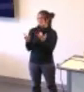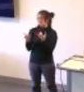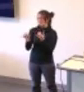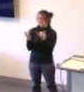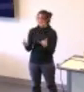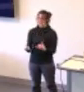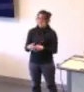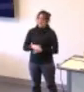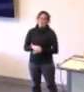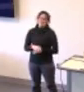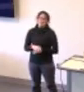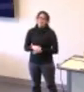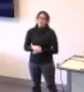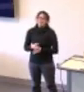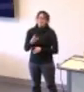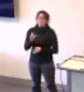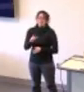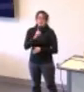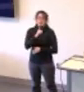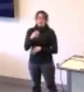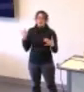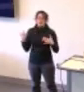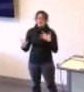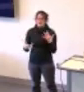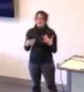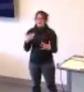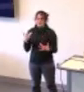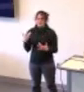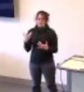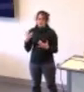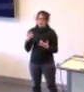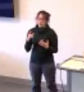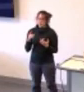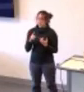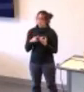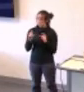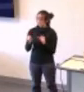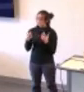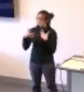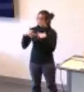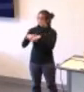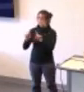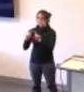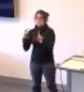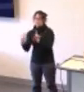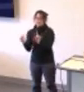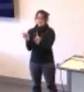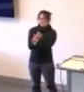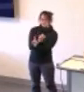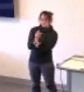And it really is exciting to be able to integrate perspectives that are left out of conversations.